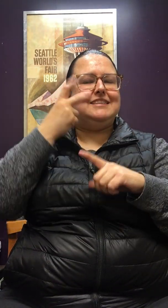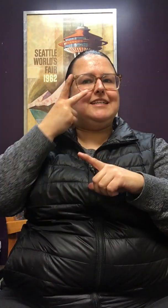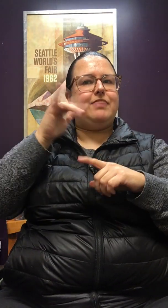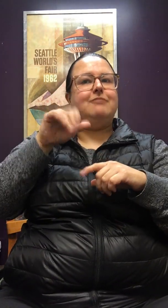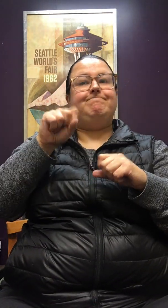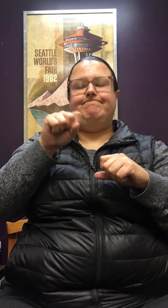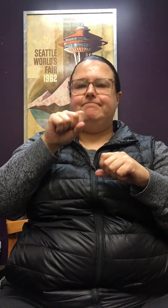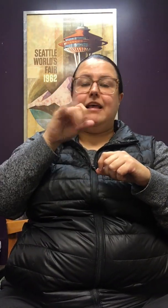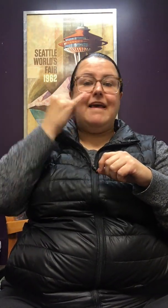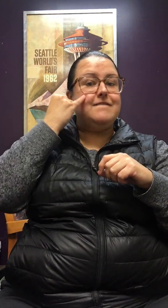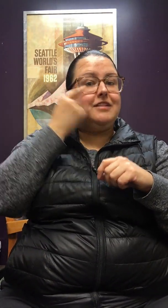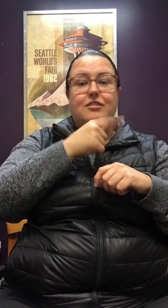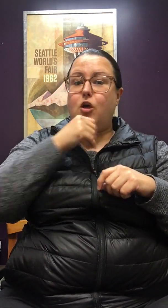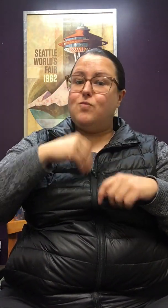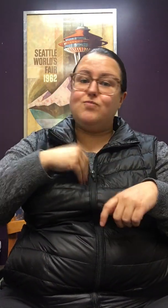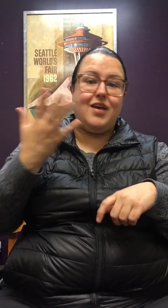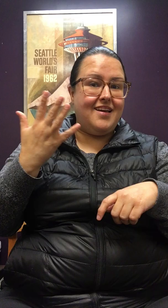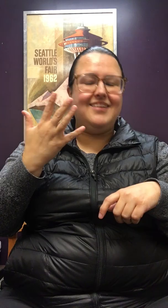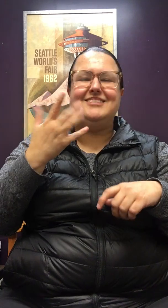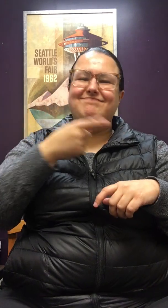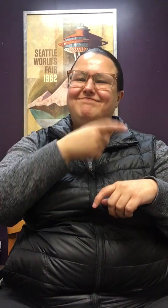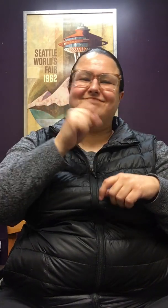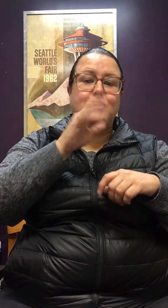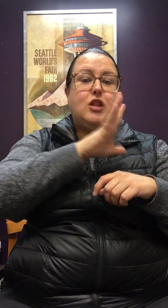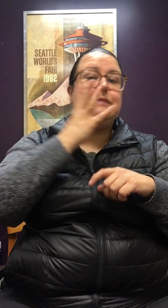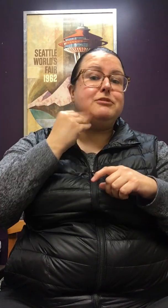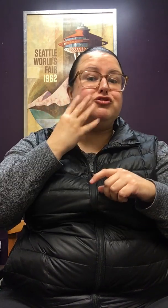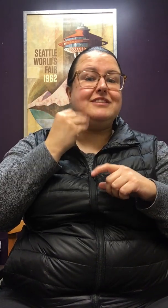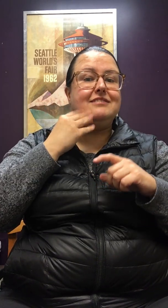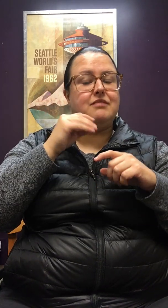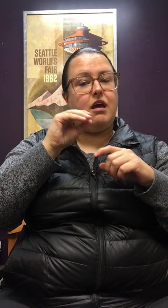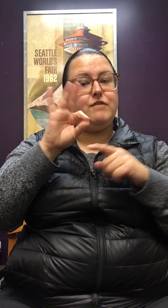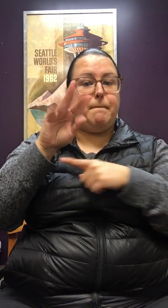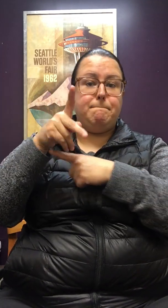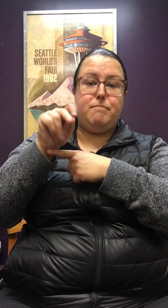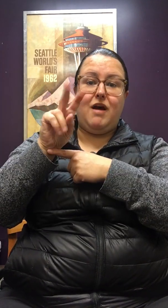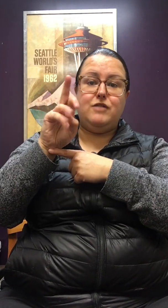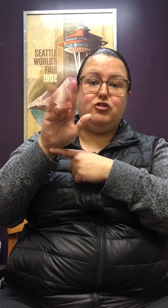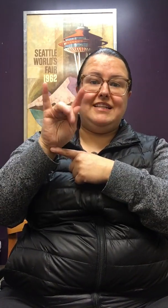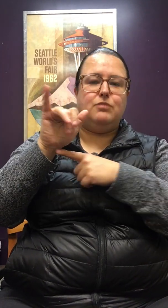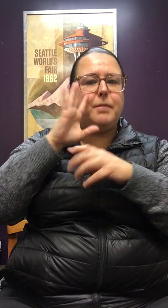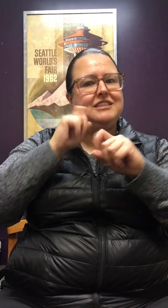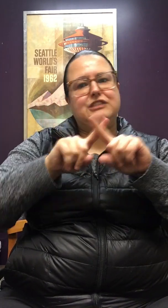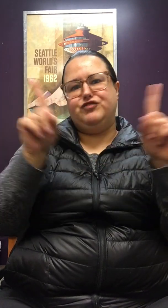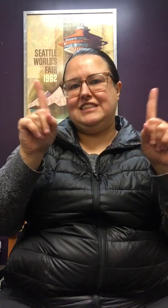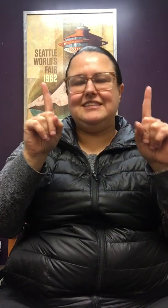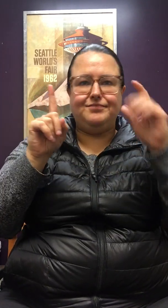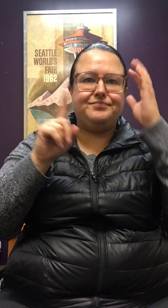She sees that had she not been white, her experiences of poverty would have been different.